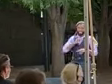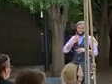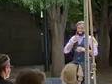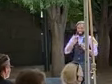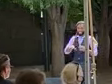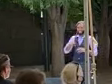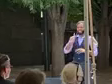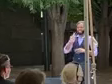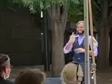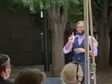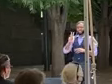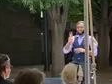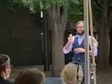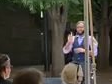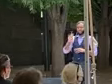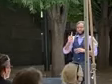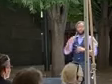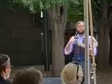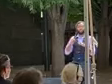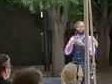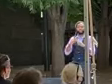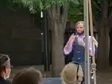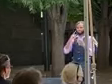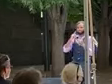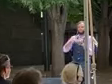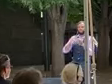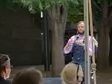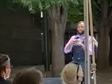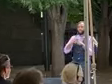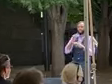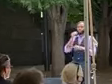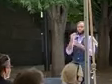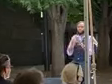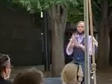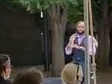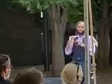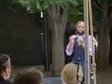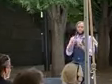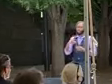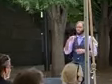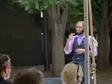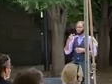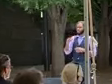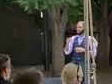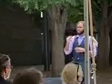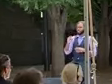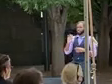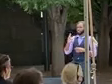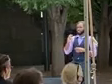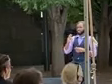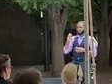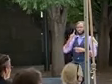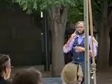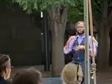A quick shout out to a local homegrown organization - Green Scheme for keeping us hydrated.